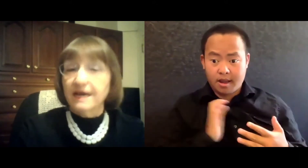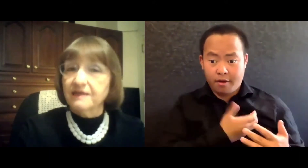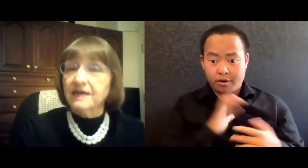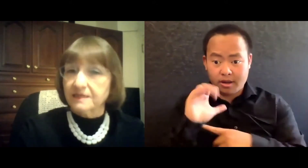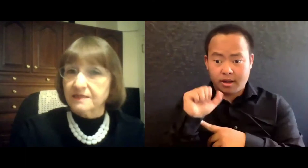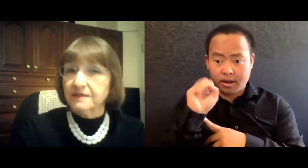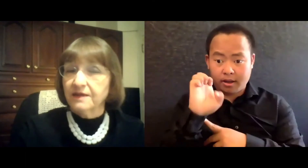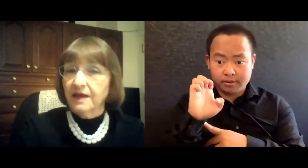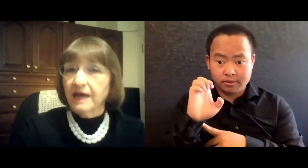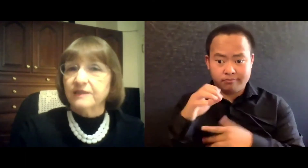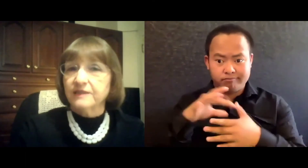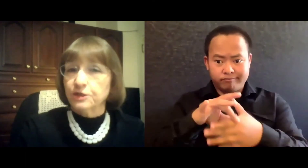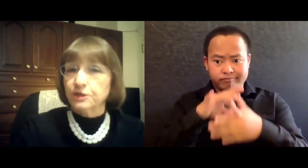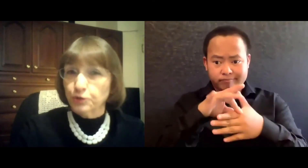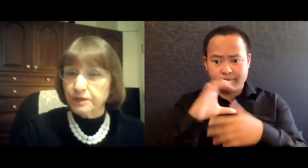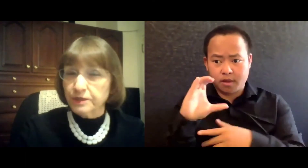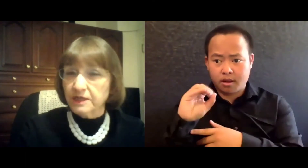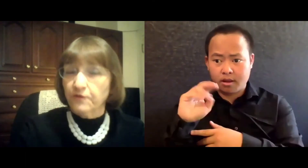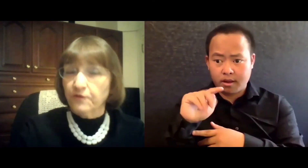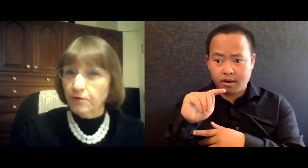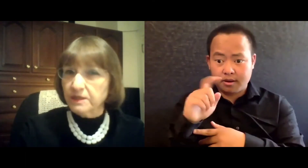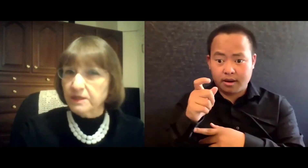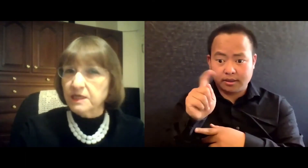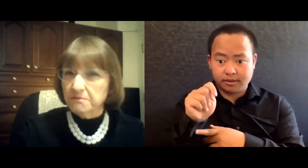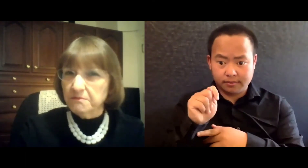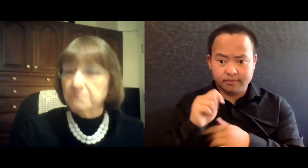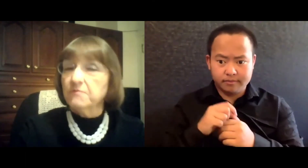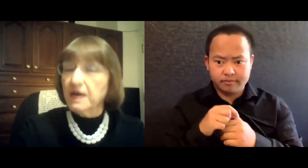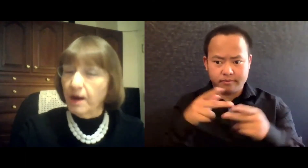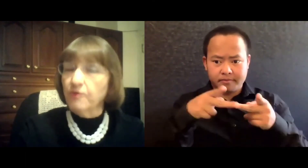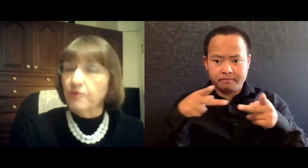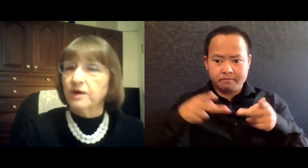and yes, as a source of authority and power.